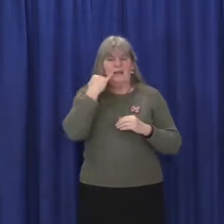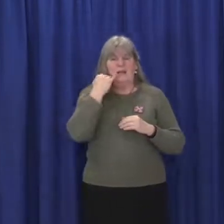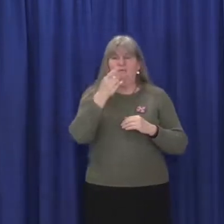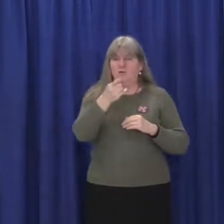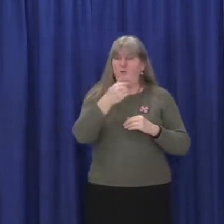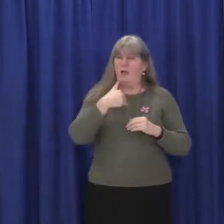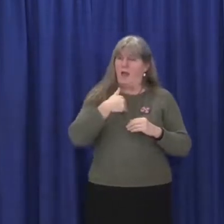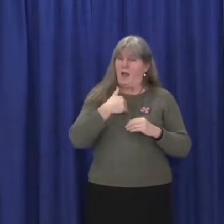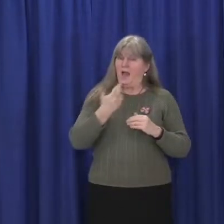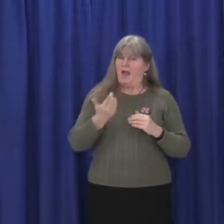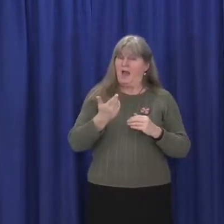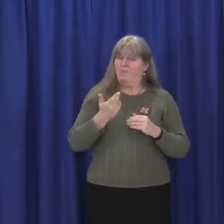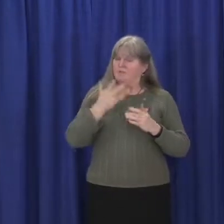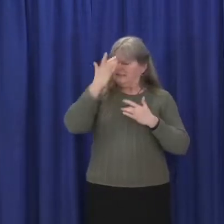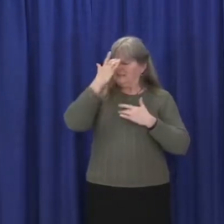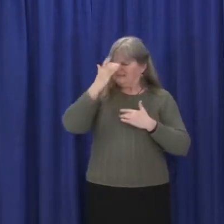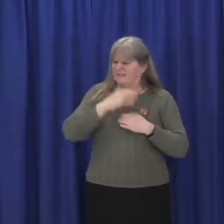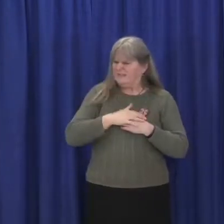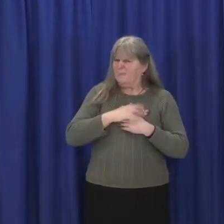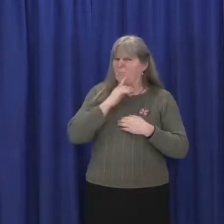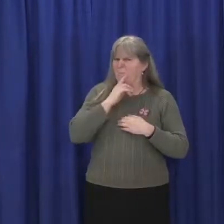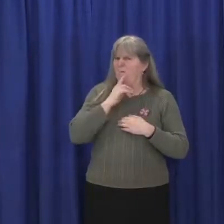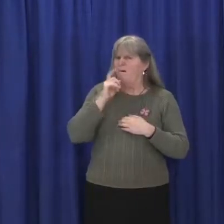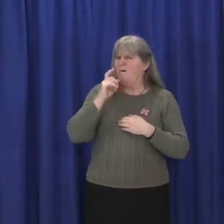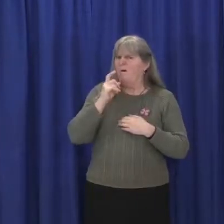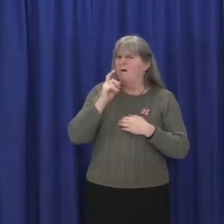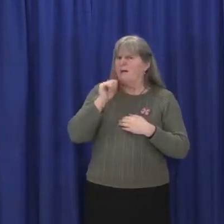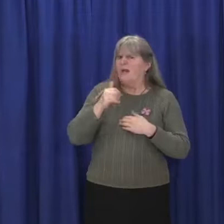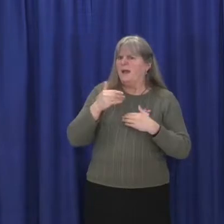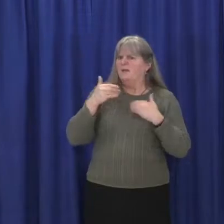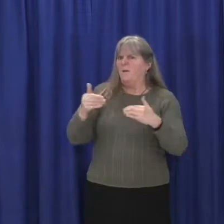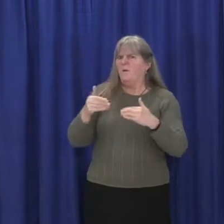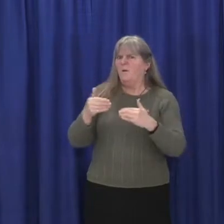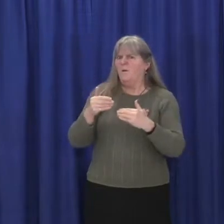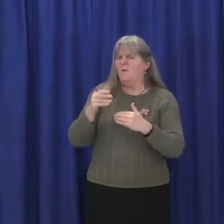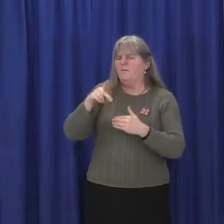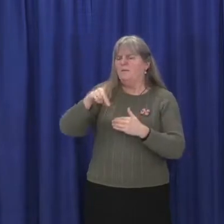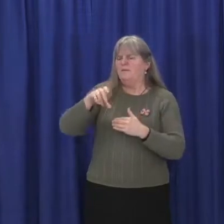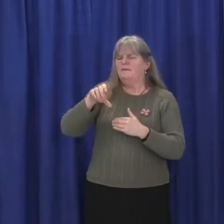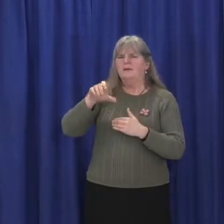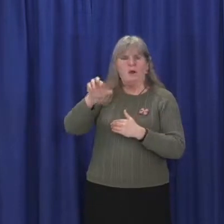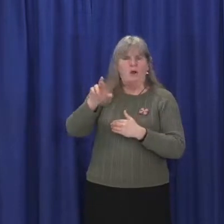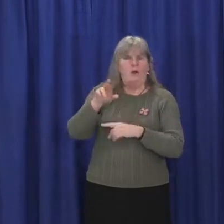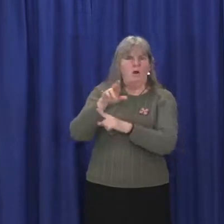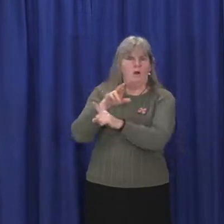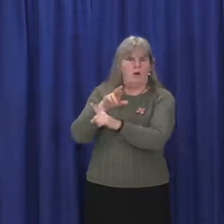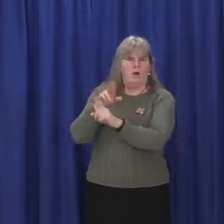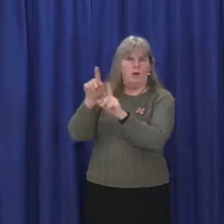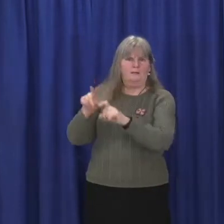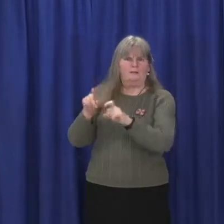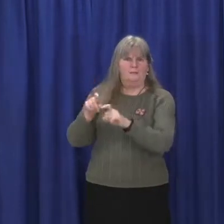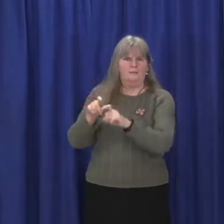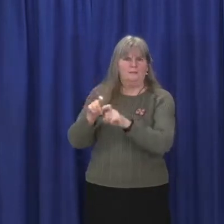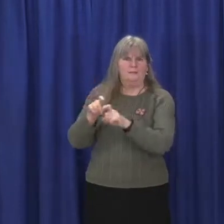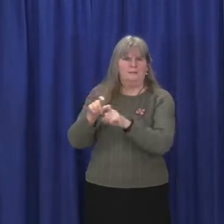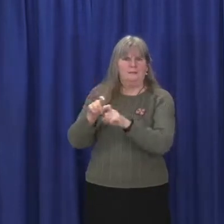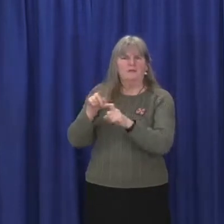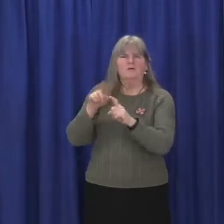for lab based PCR testing, in Whitehorse you can book this through the Testing and Assessment Center or go to the drive thru testing